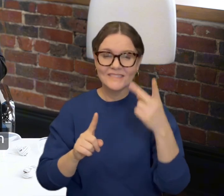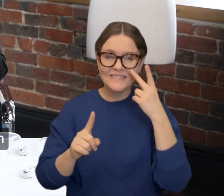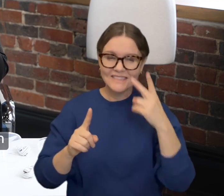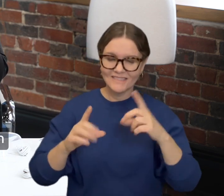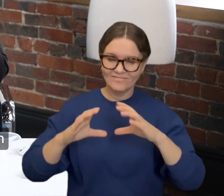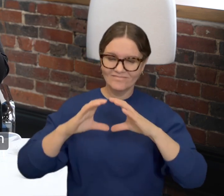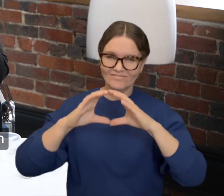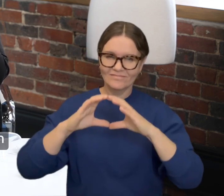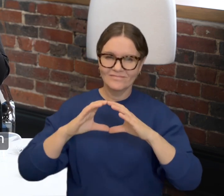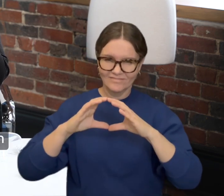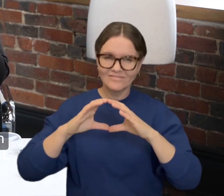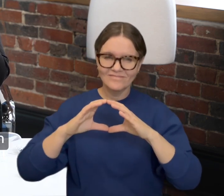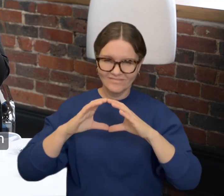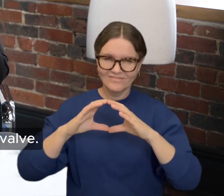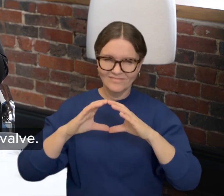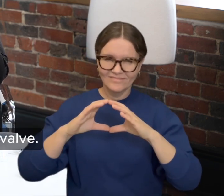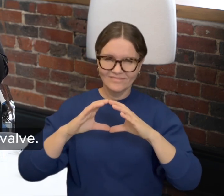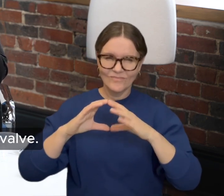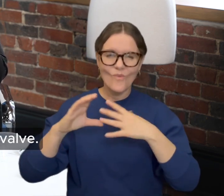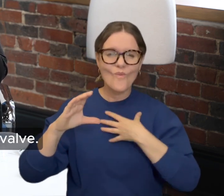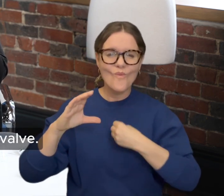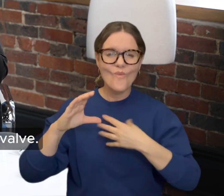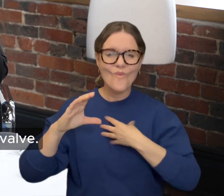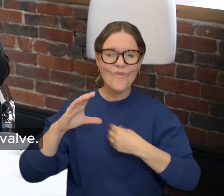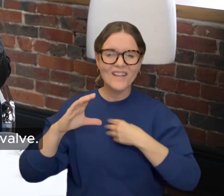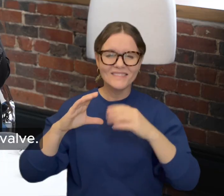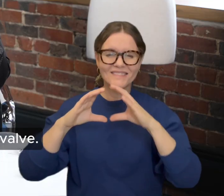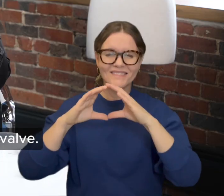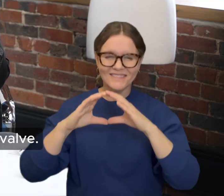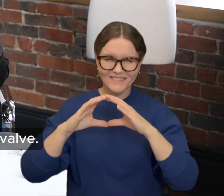it has a little white notch where you will align up your valve